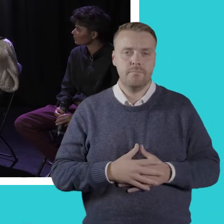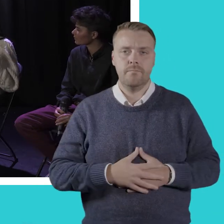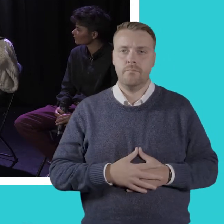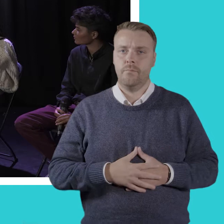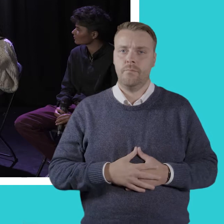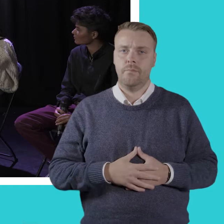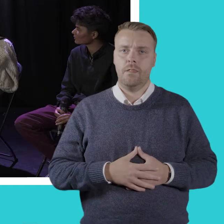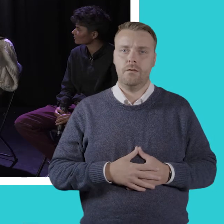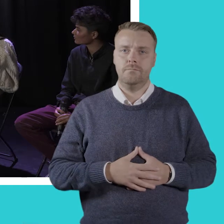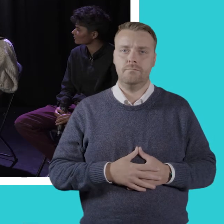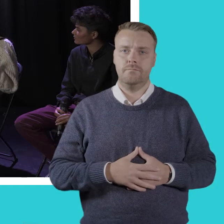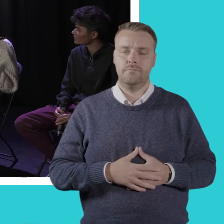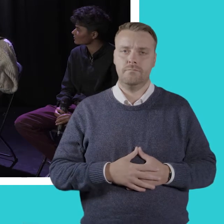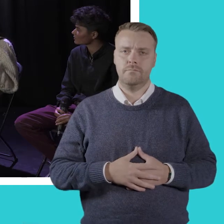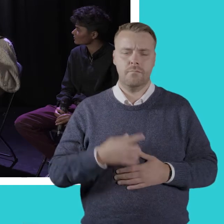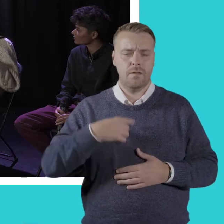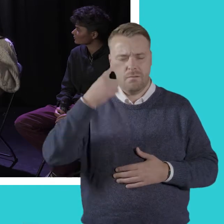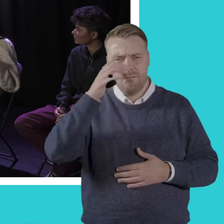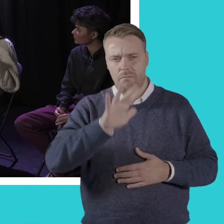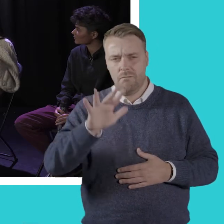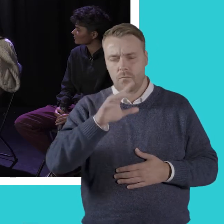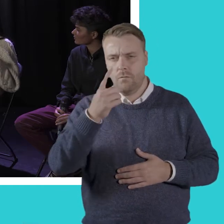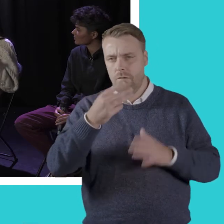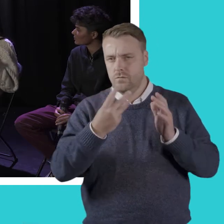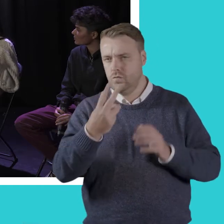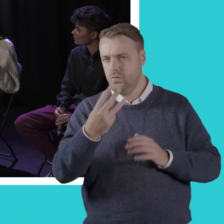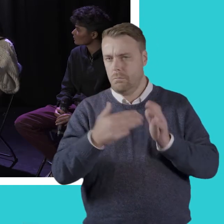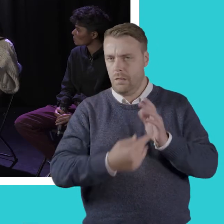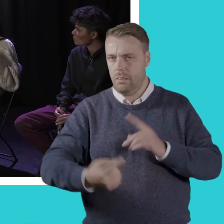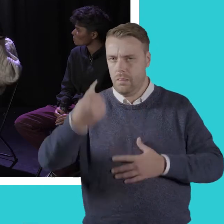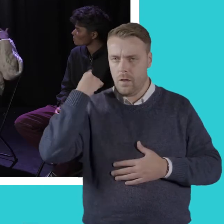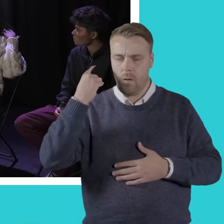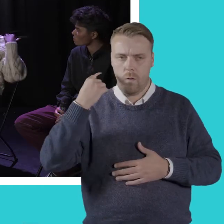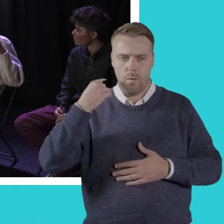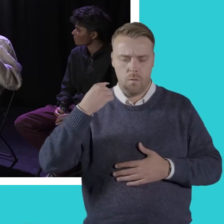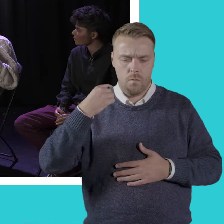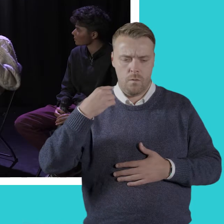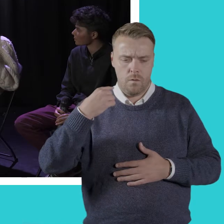said this it was a couple of months ago and I think I was you know I had like a book out